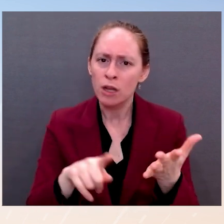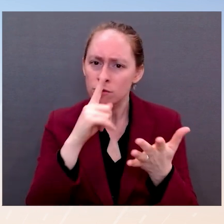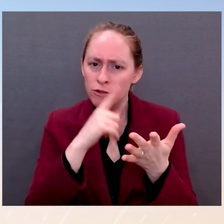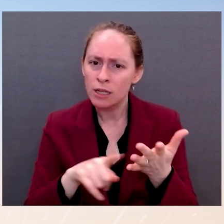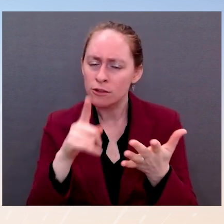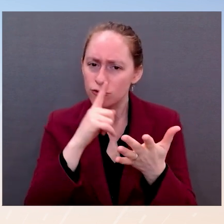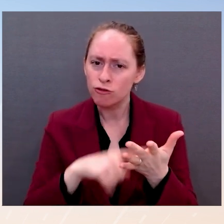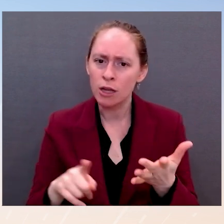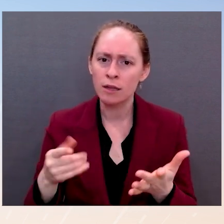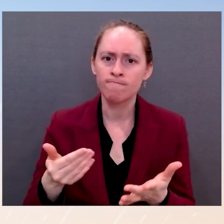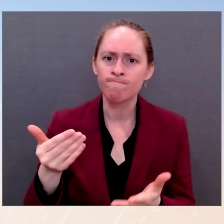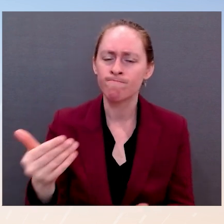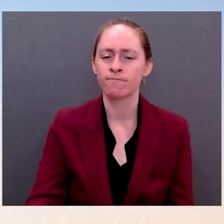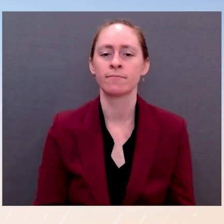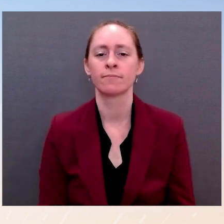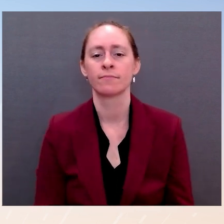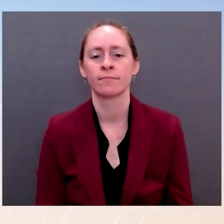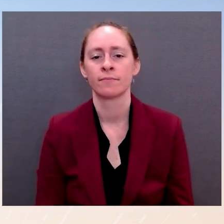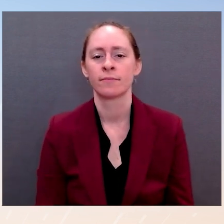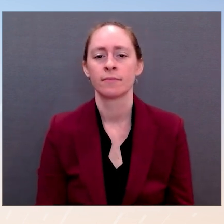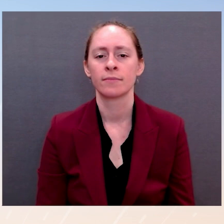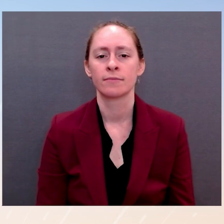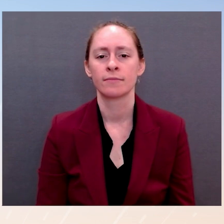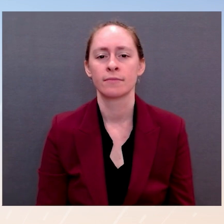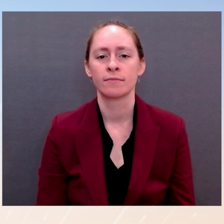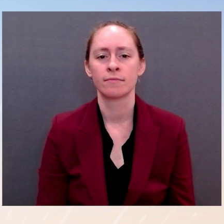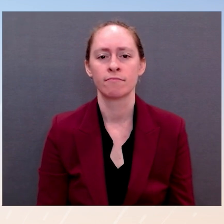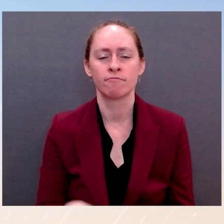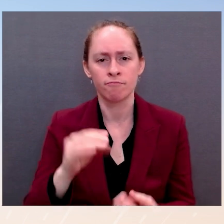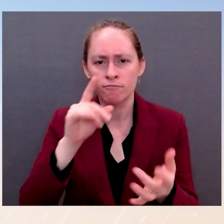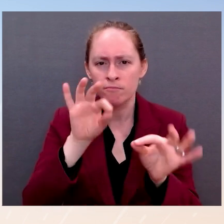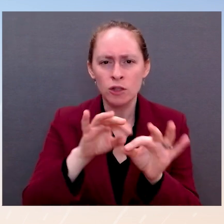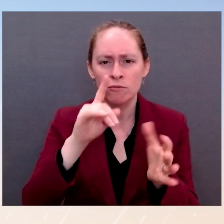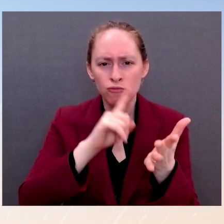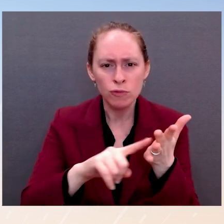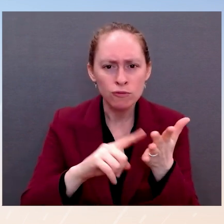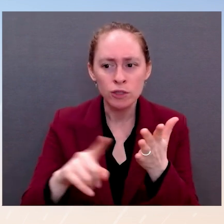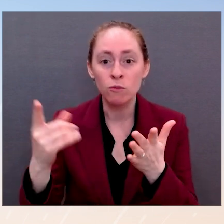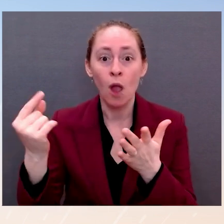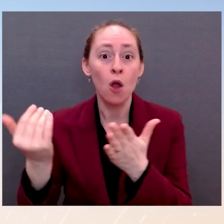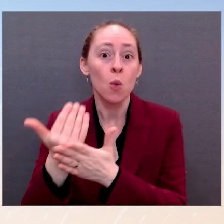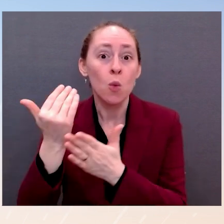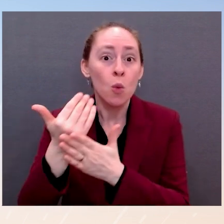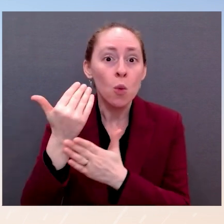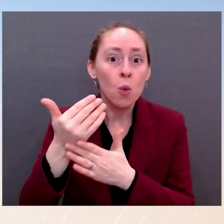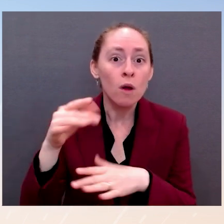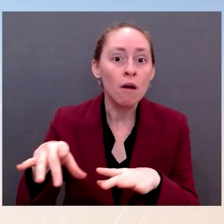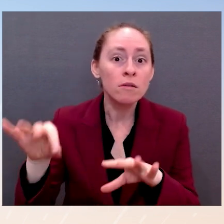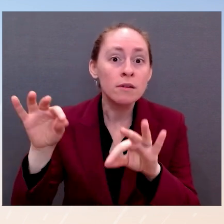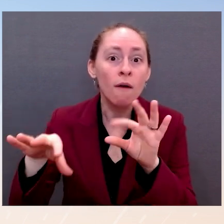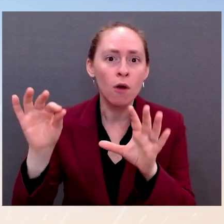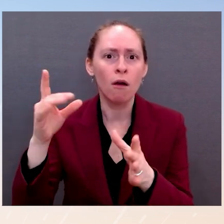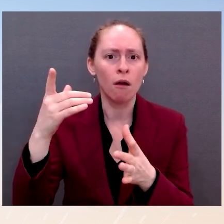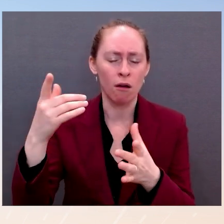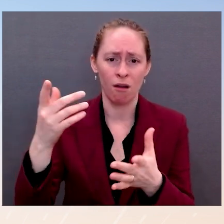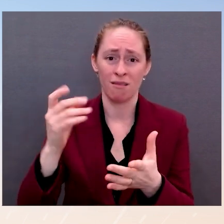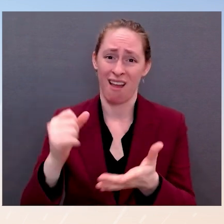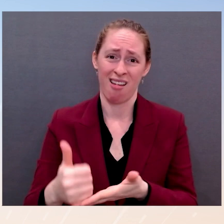of the incredible advances that have been made in research and discovery in the last several years.